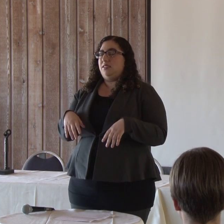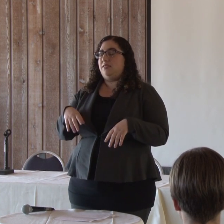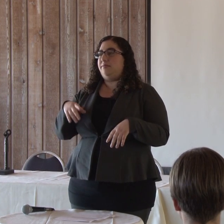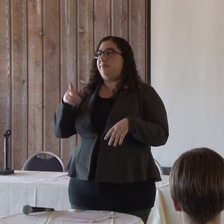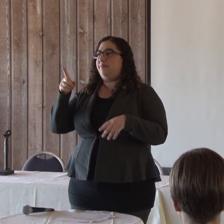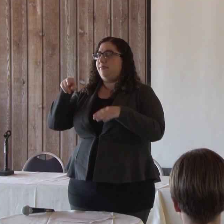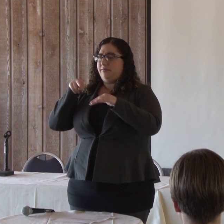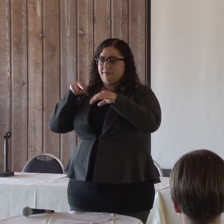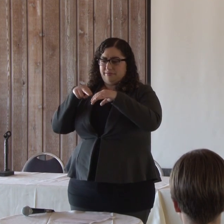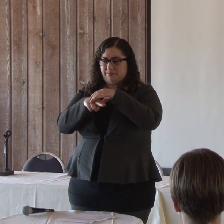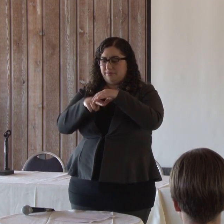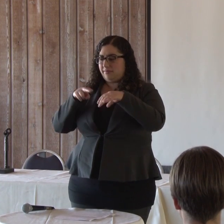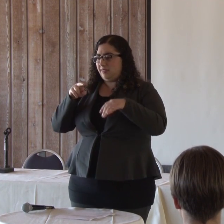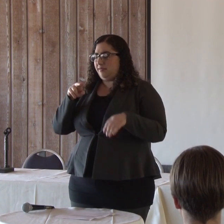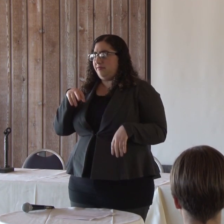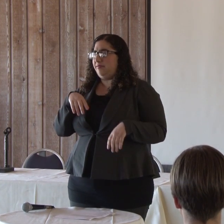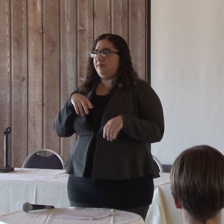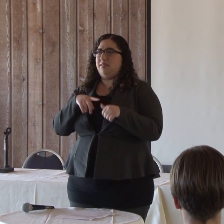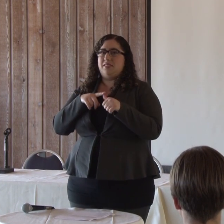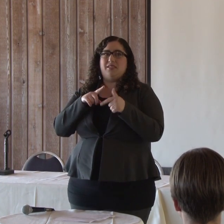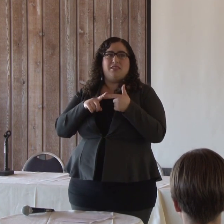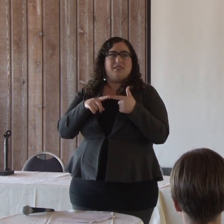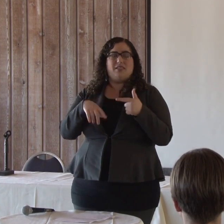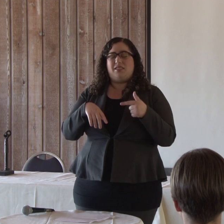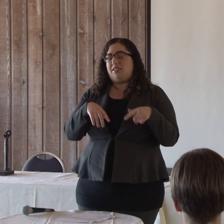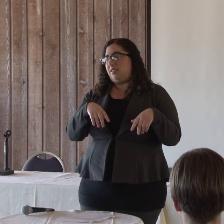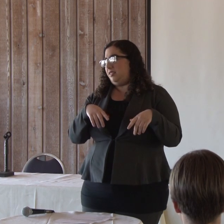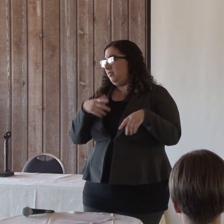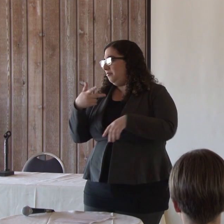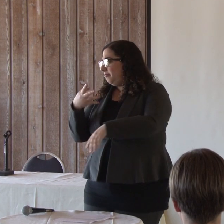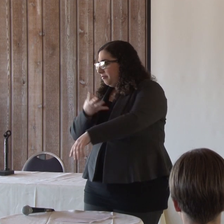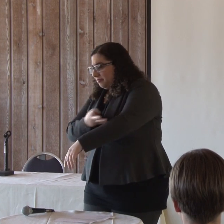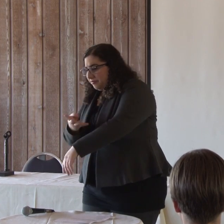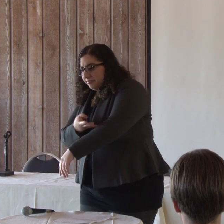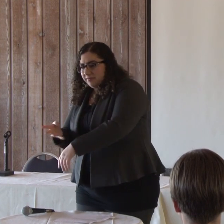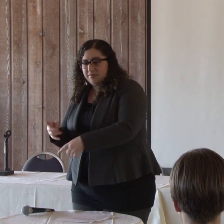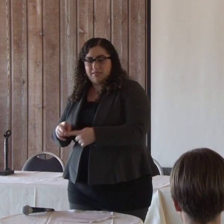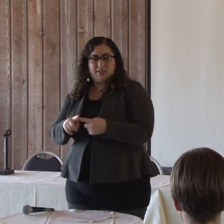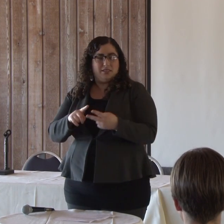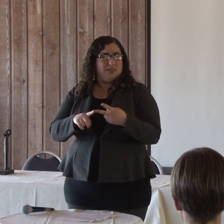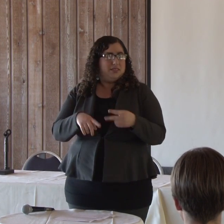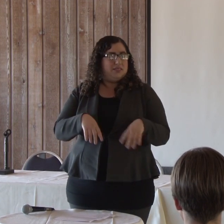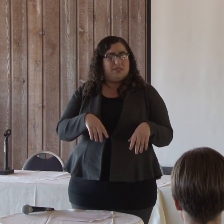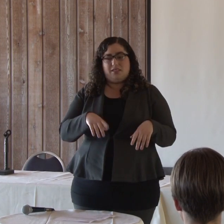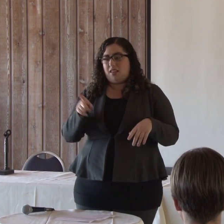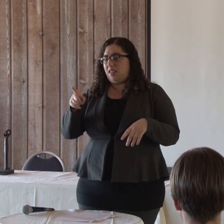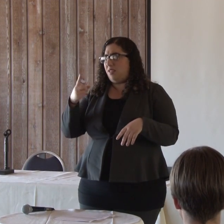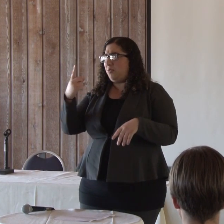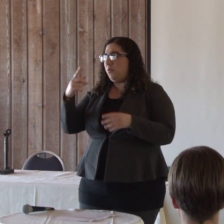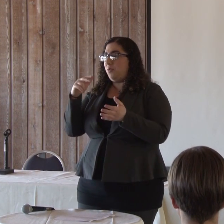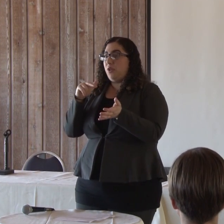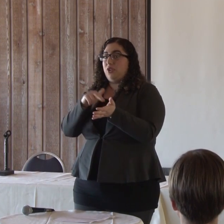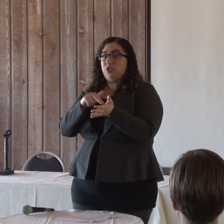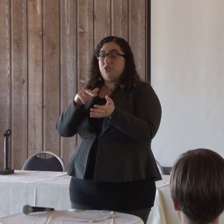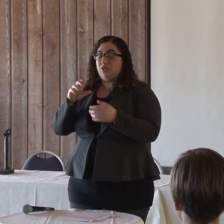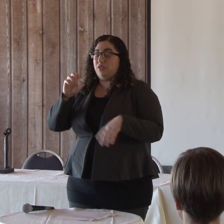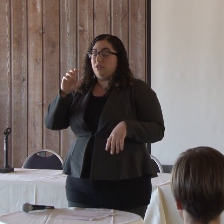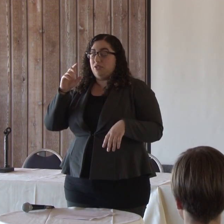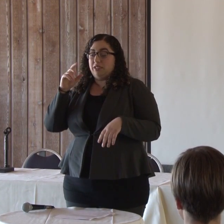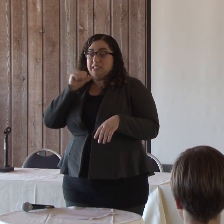shut off of communication. I remember lying there and eventually they had to put me in some type of MRI machine